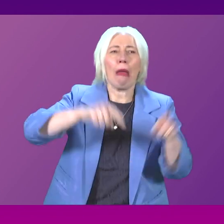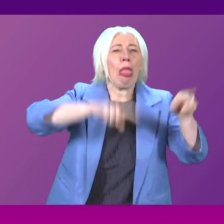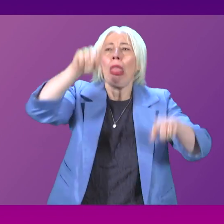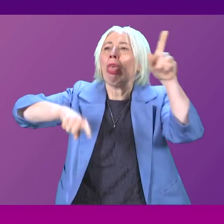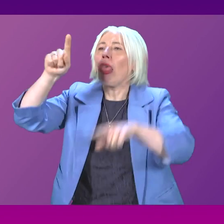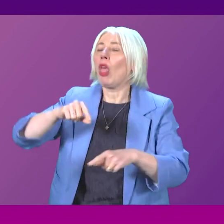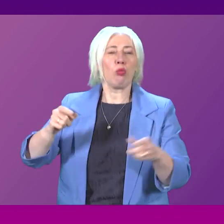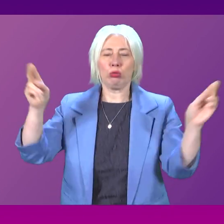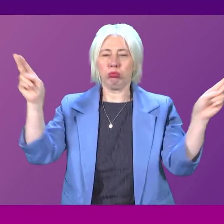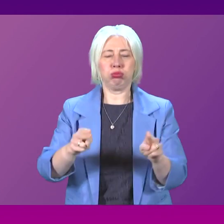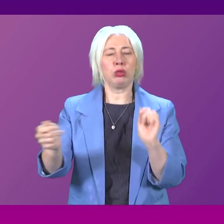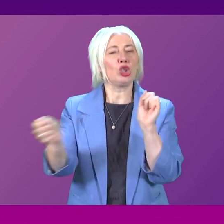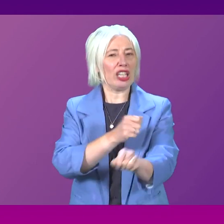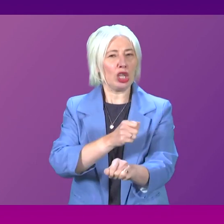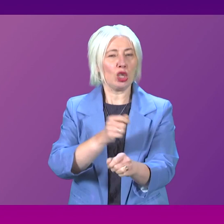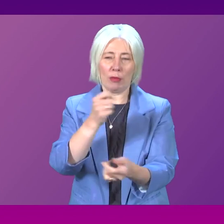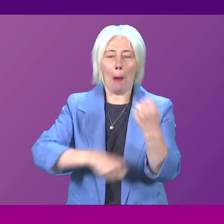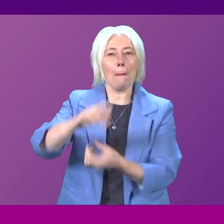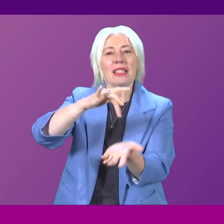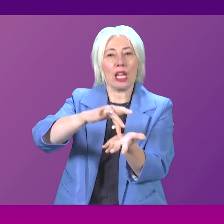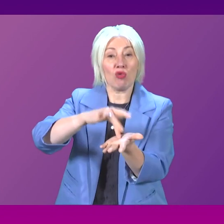A national care service is the right way to go.